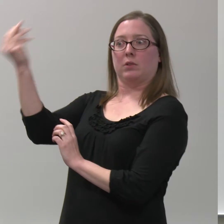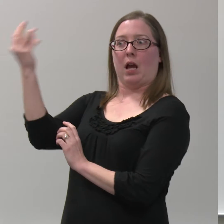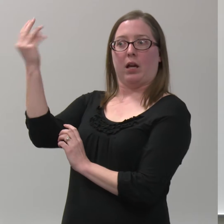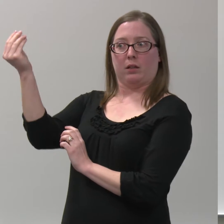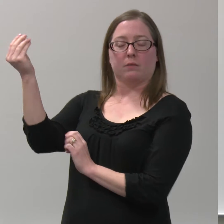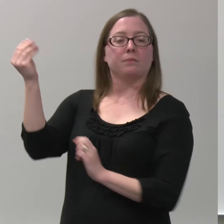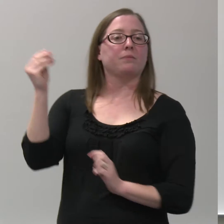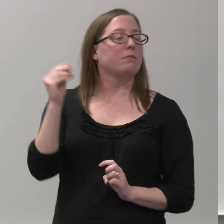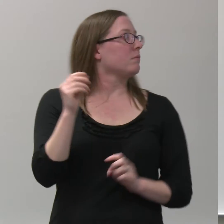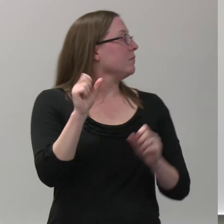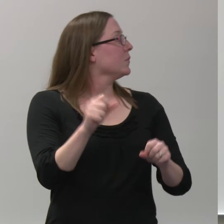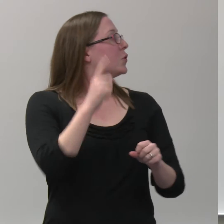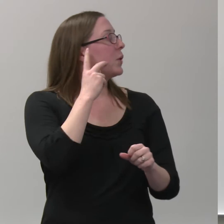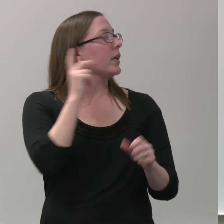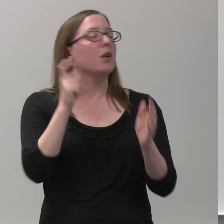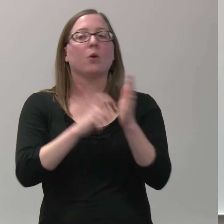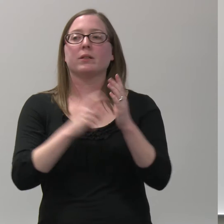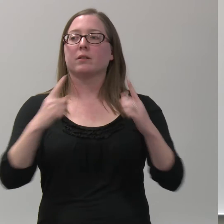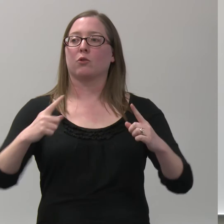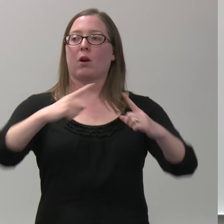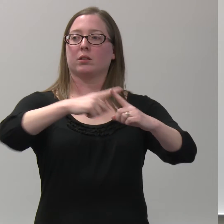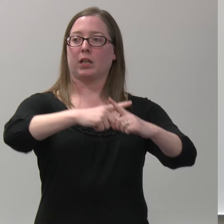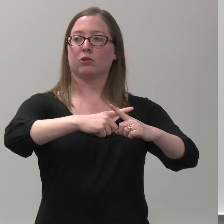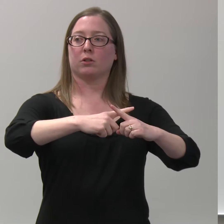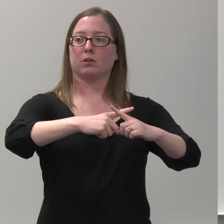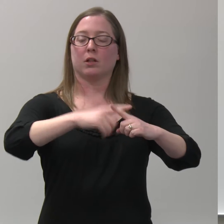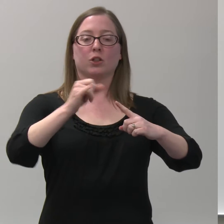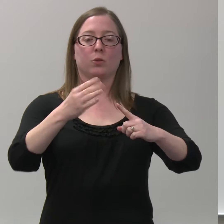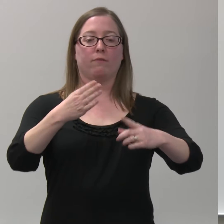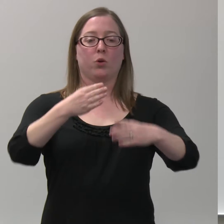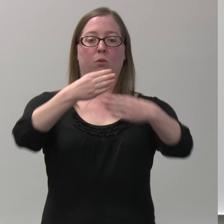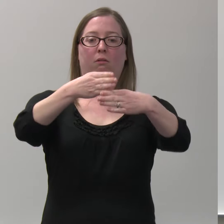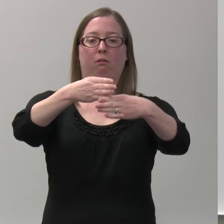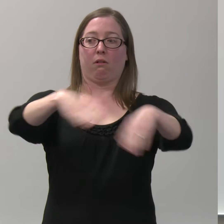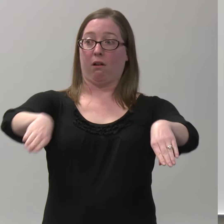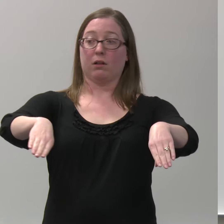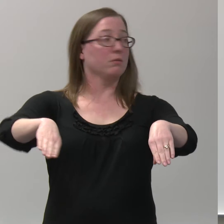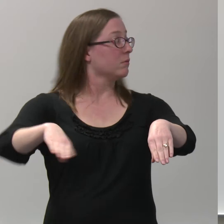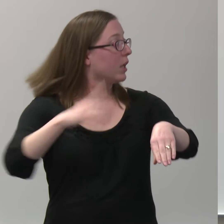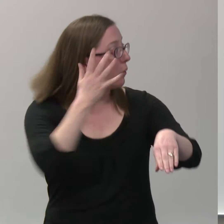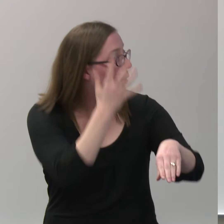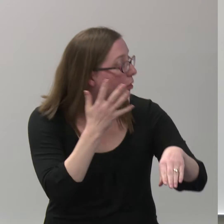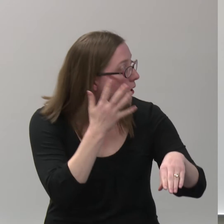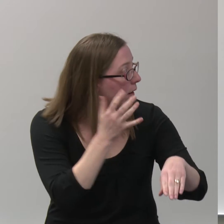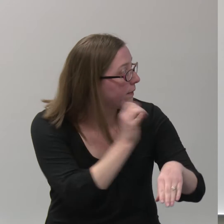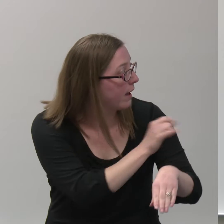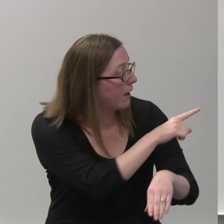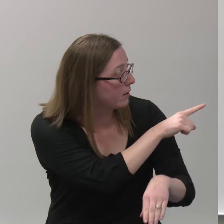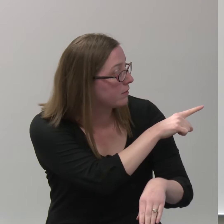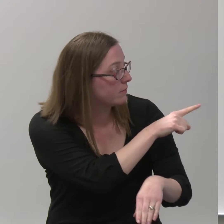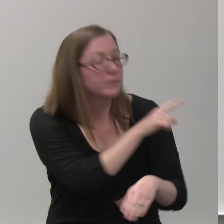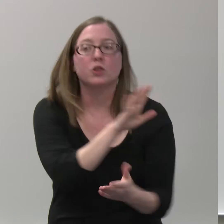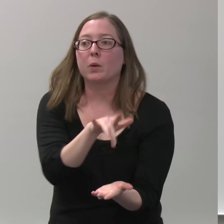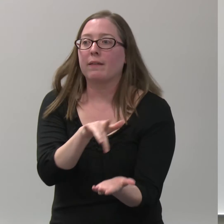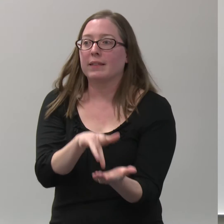You can tell this is a cross section of one of these. So if you just cut one of these in half, it would look like this, and these cells in the center